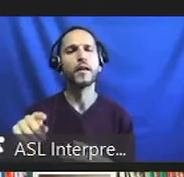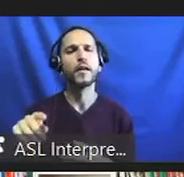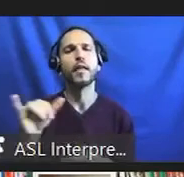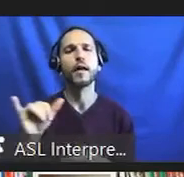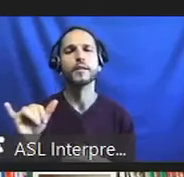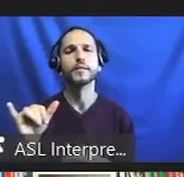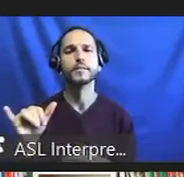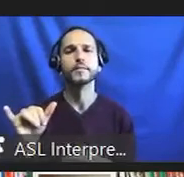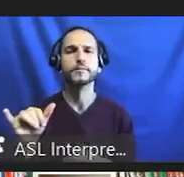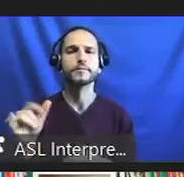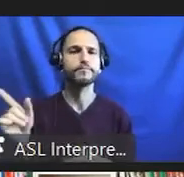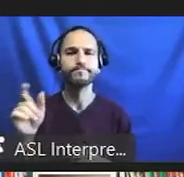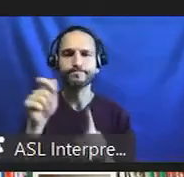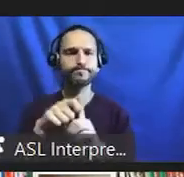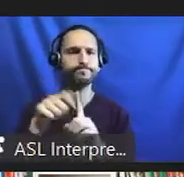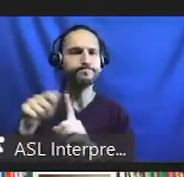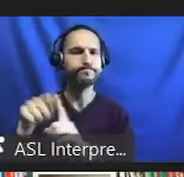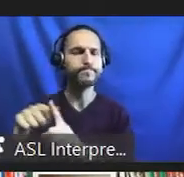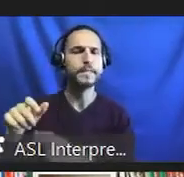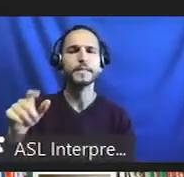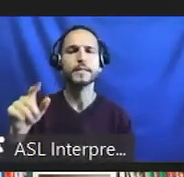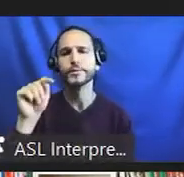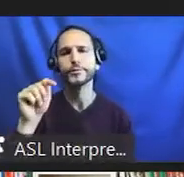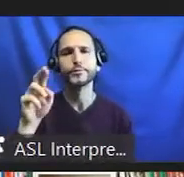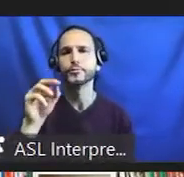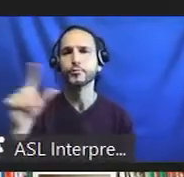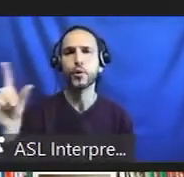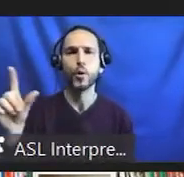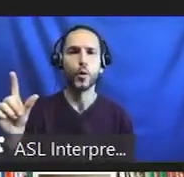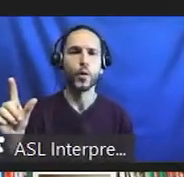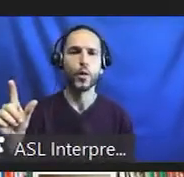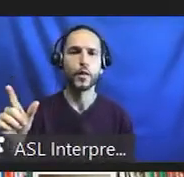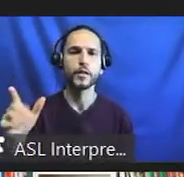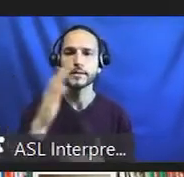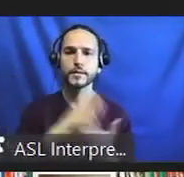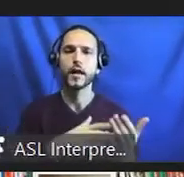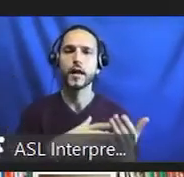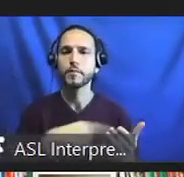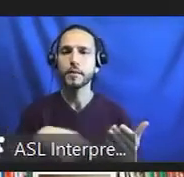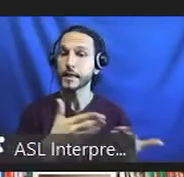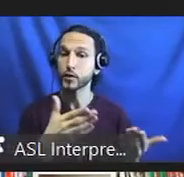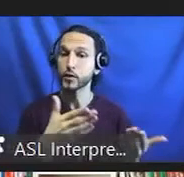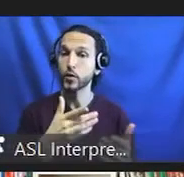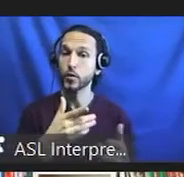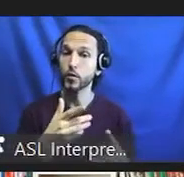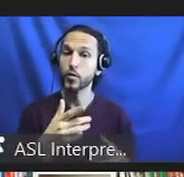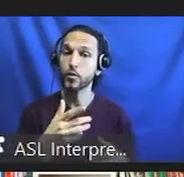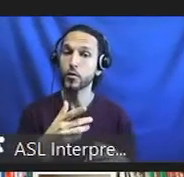But they troll for these type-- that's what they're called, actually, some of the practice. And I think they're proud of it.